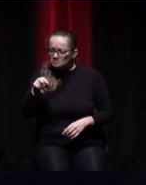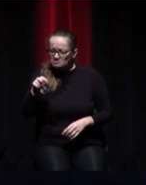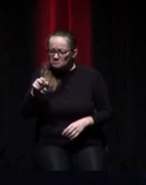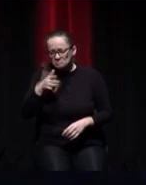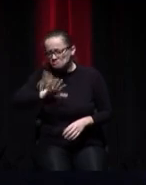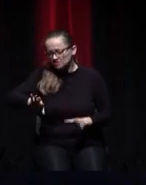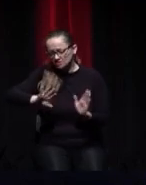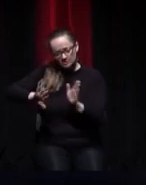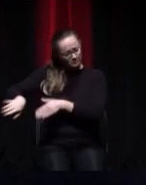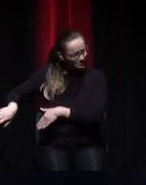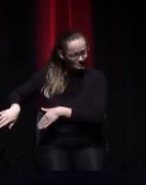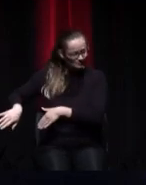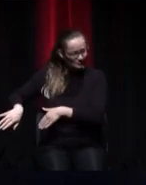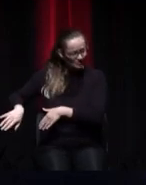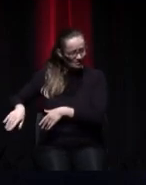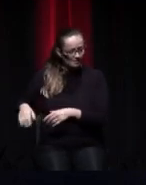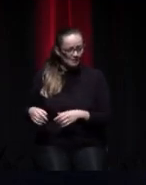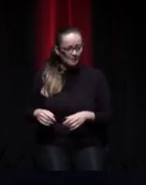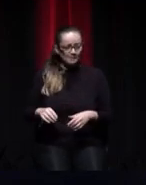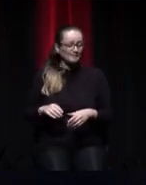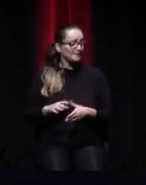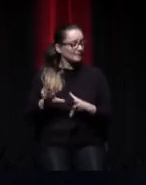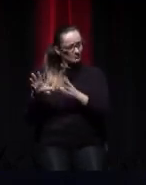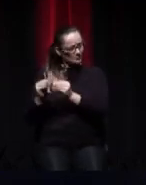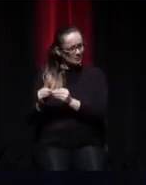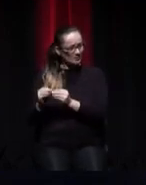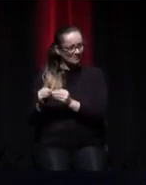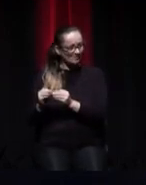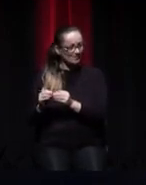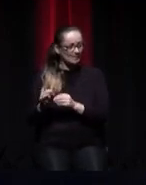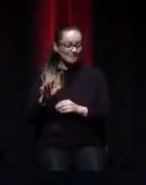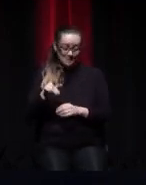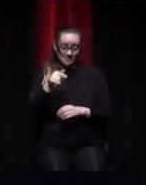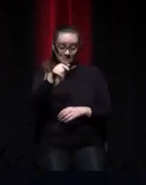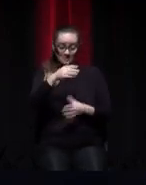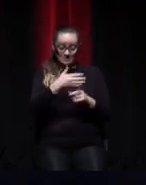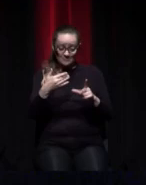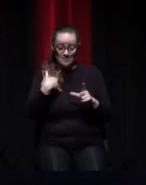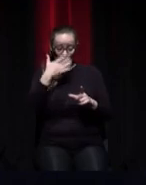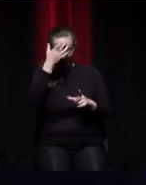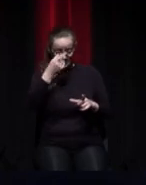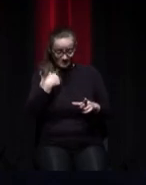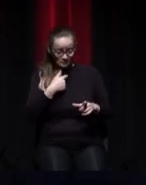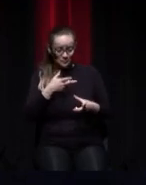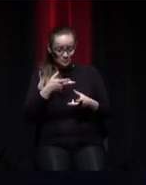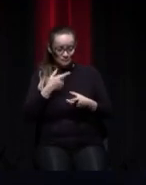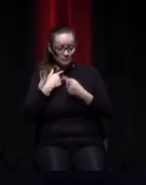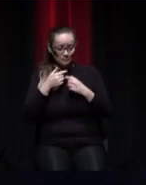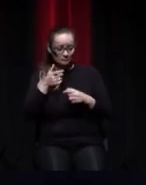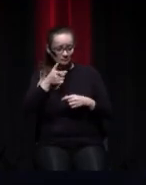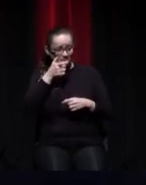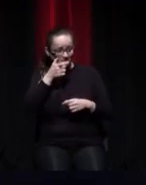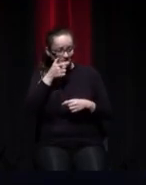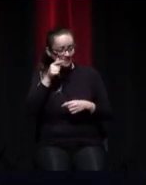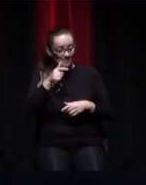thought it's horrible and closed it. But even so... the algorithm doesn't have the ability to perceive